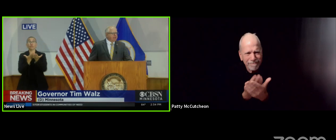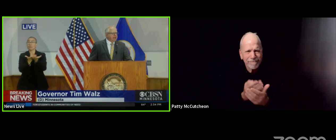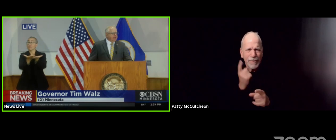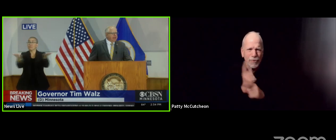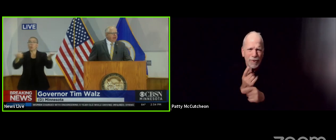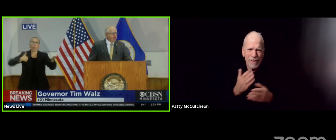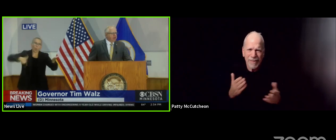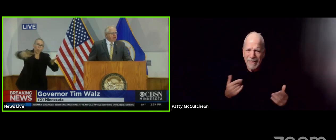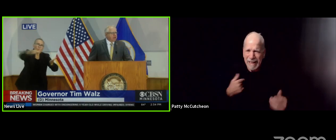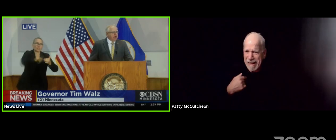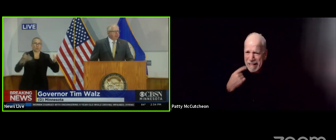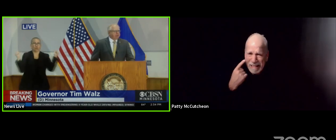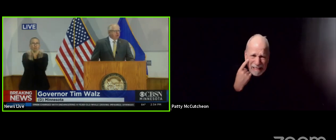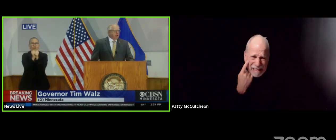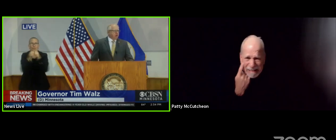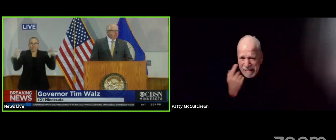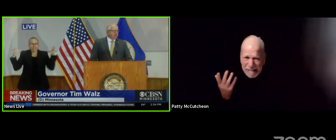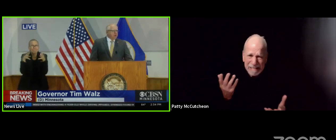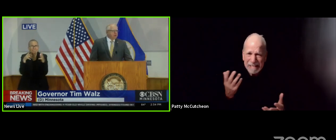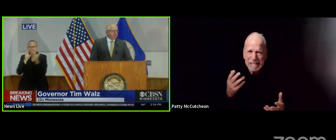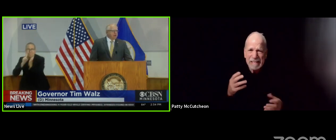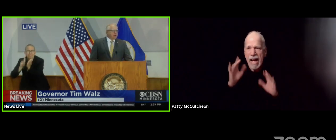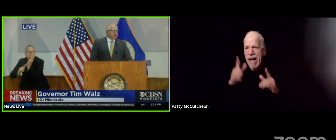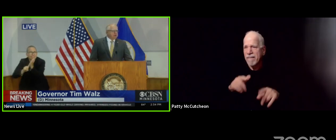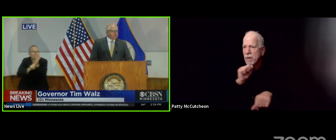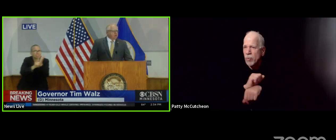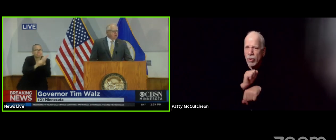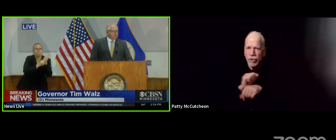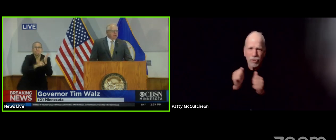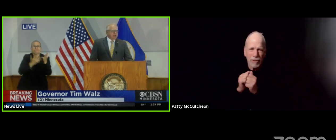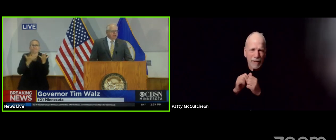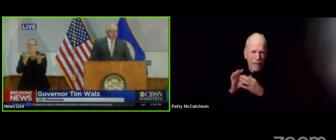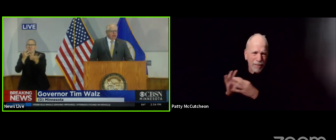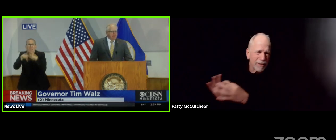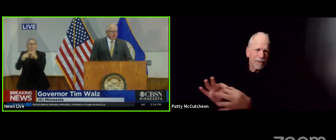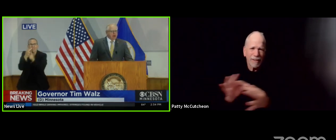TAKEN DOWN THROUGH THE COURTS ON THIS. ^ SO I THINK IT'S GOING TO BE INCUMBENT ON